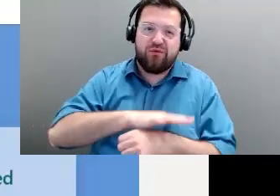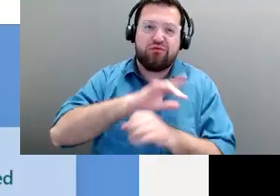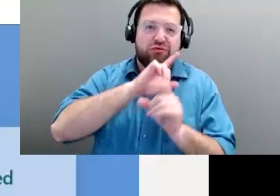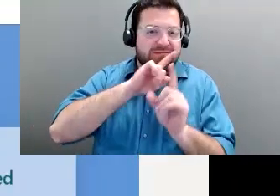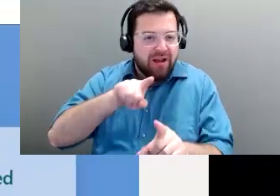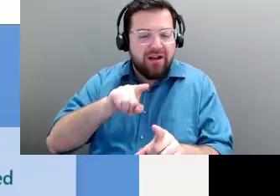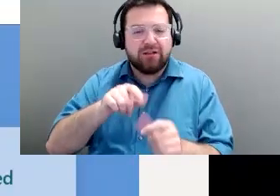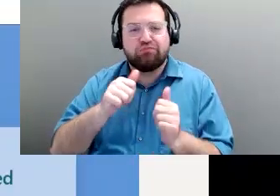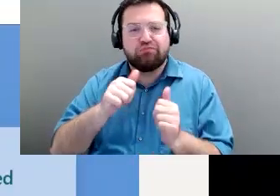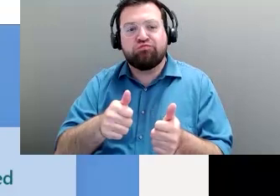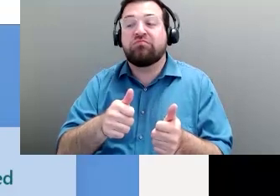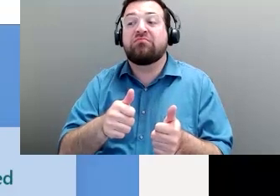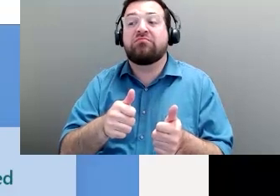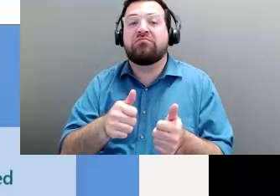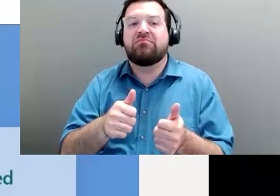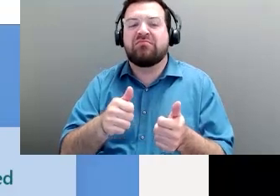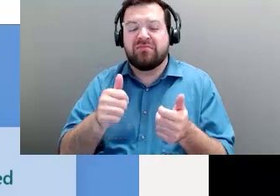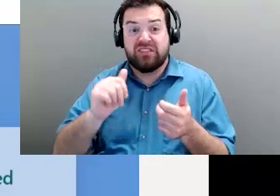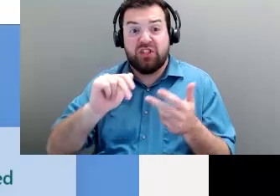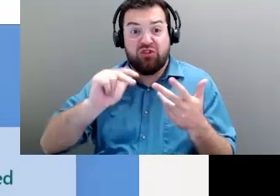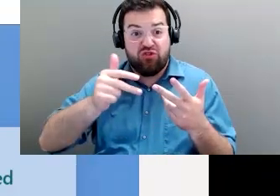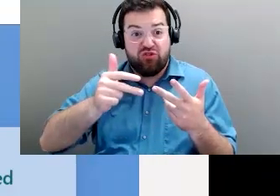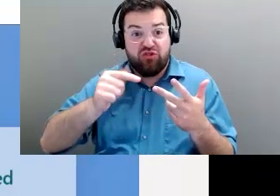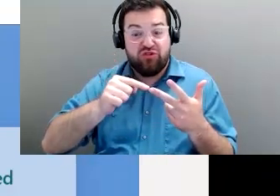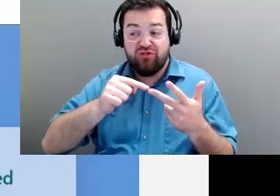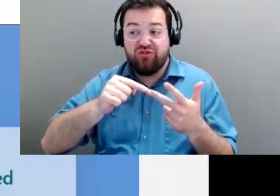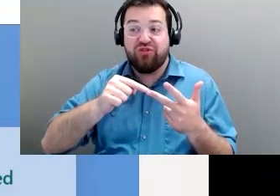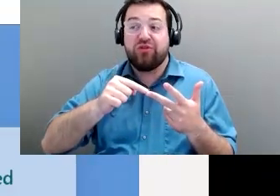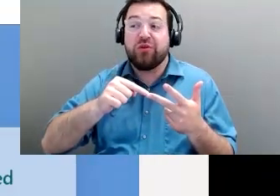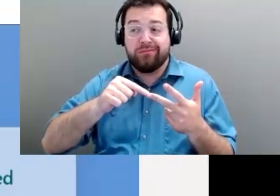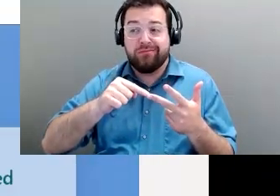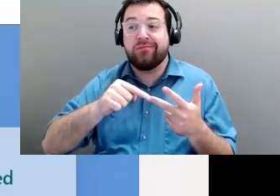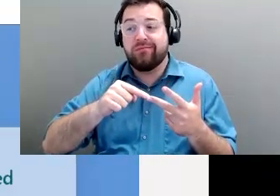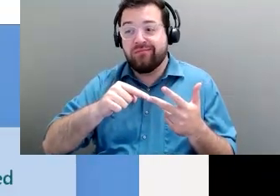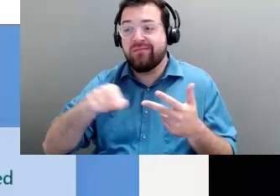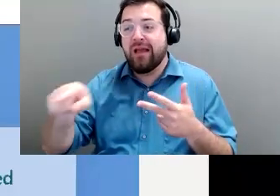However, that number three, one, yeah, I remember that part of the Ted Talk too.